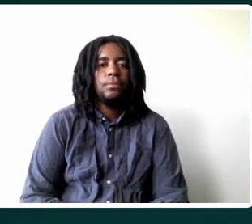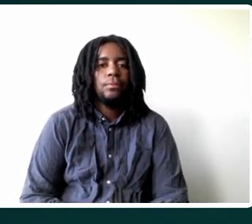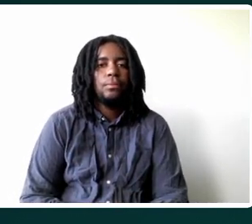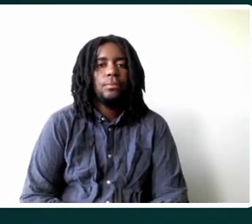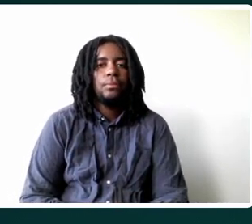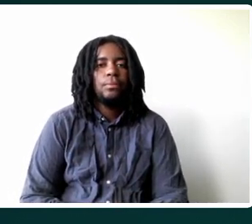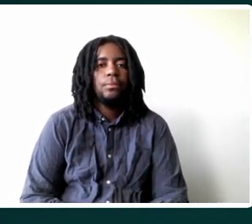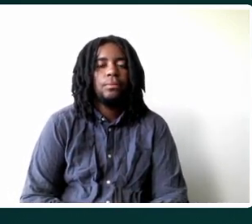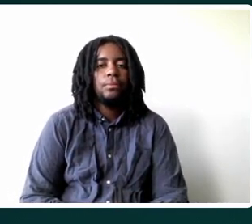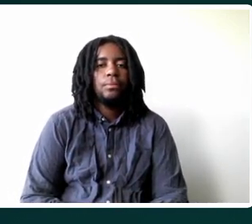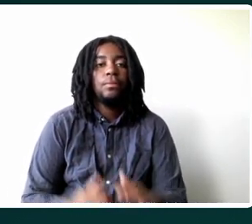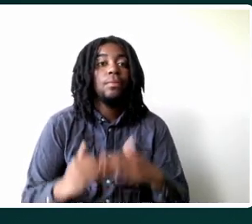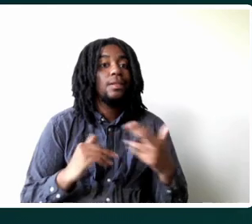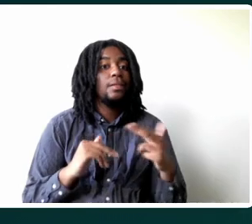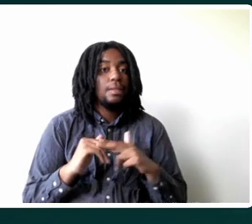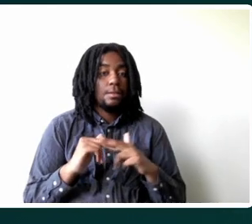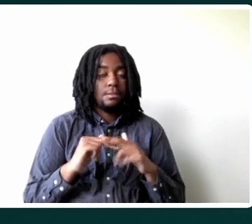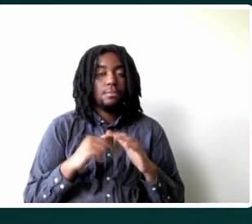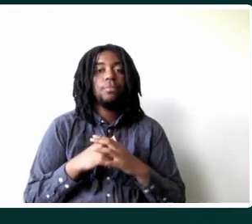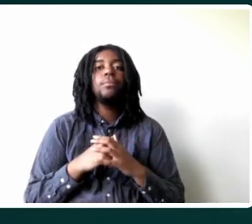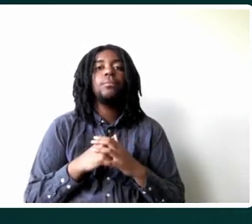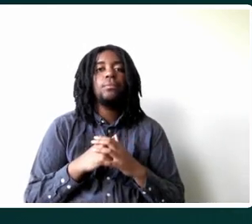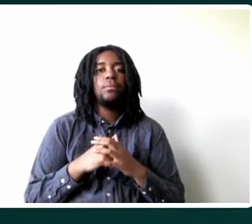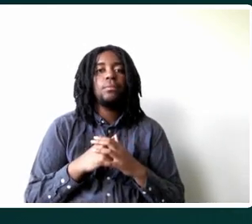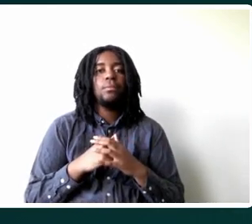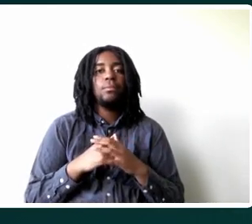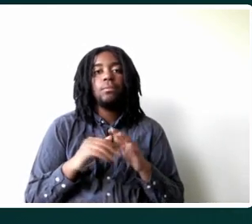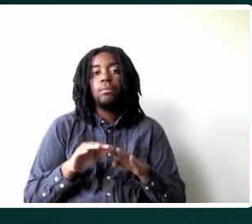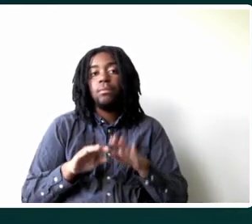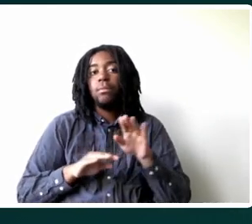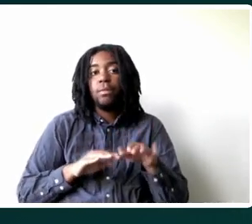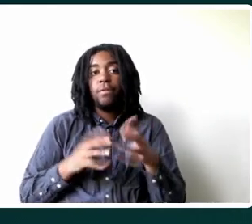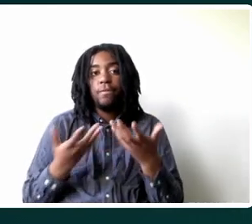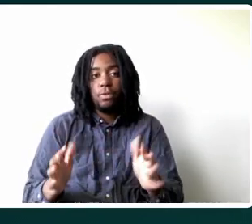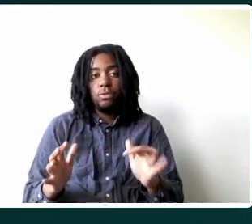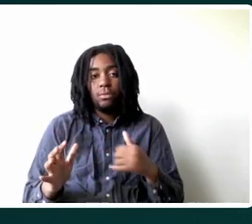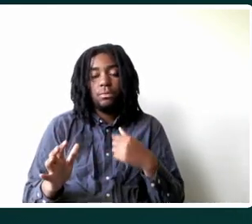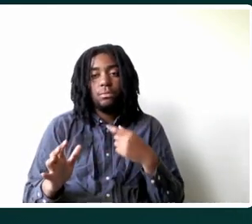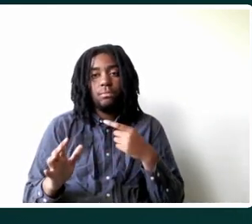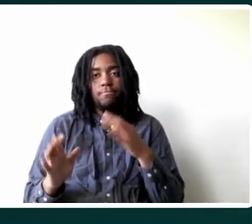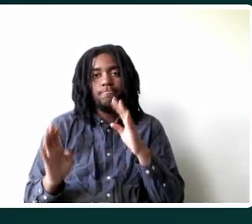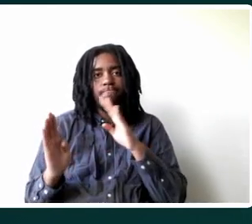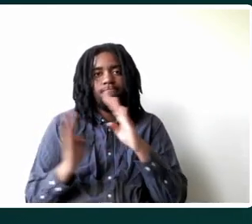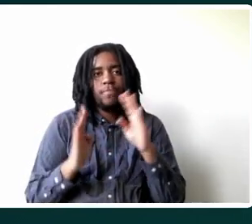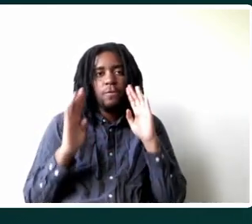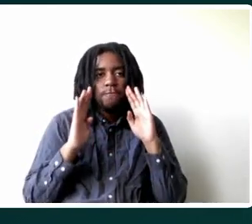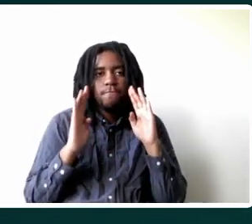Only then do we move into more focused conversation about issues. This is actually